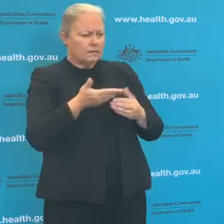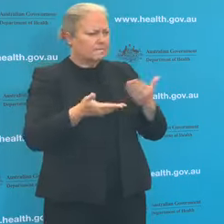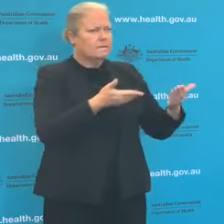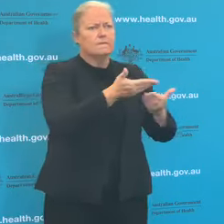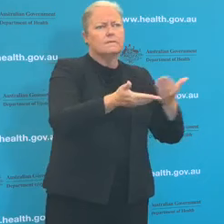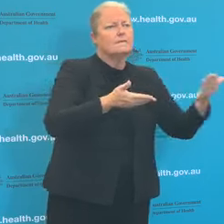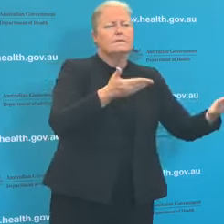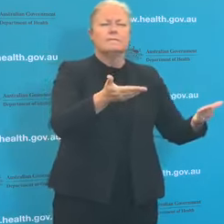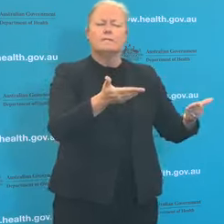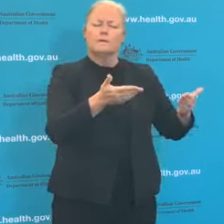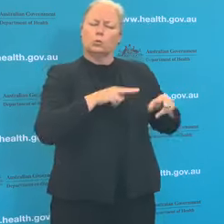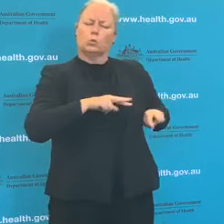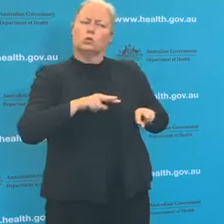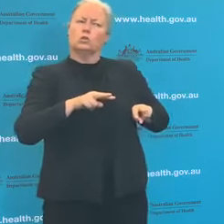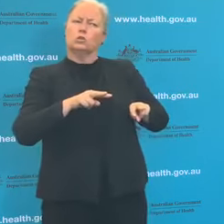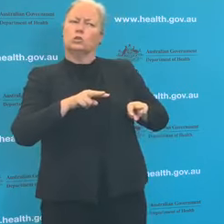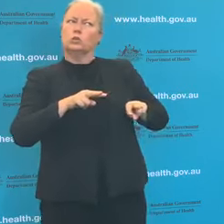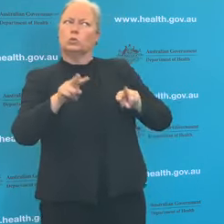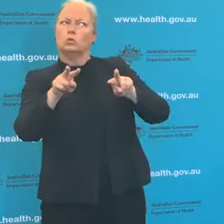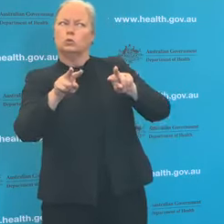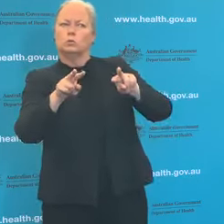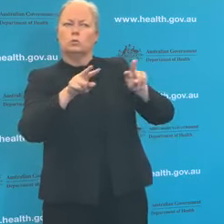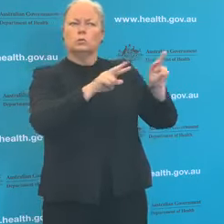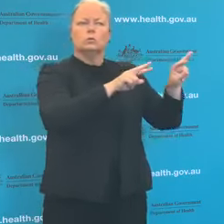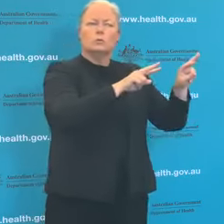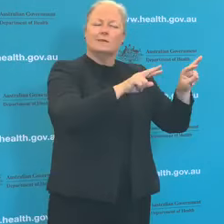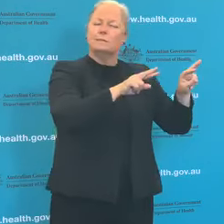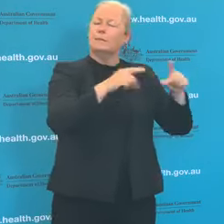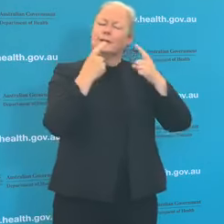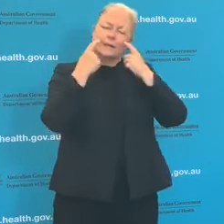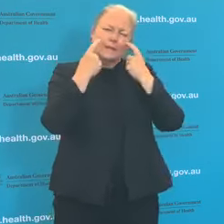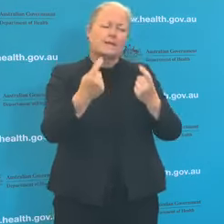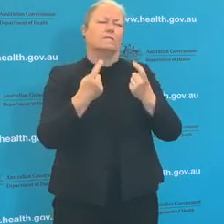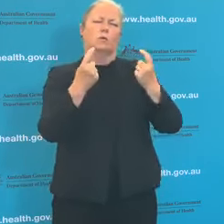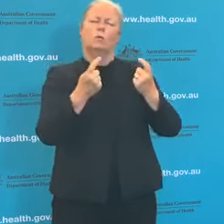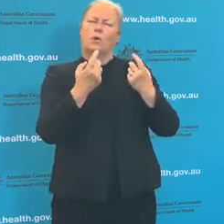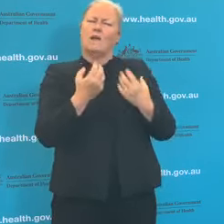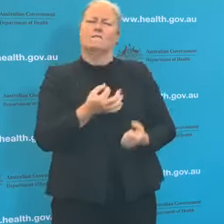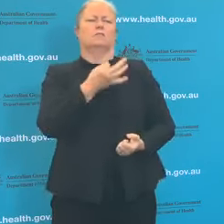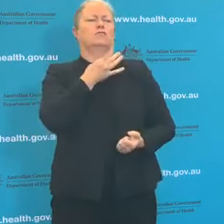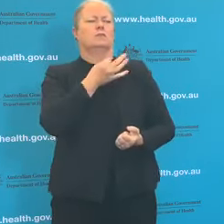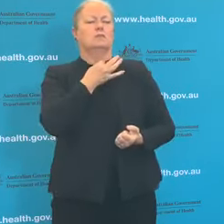have to be careful and cautious as we move. We are in a great place but we